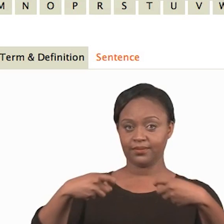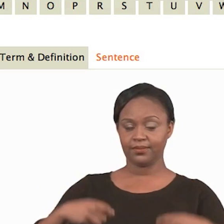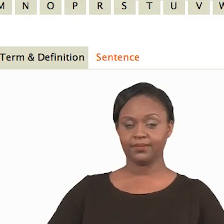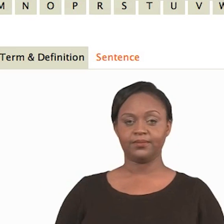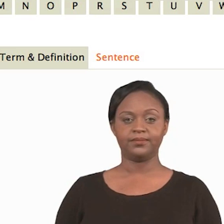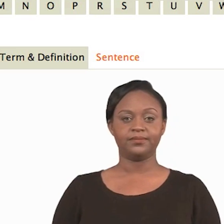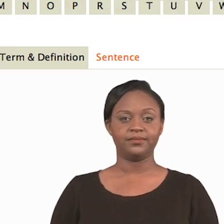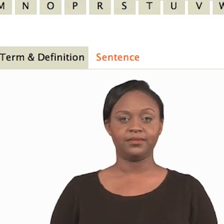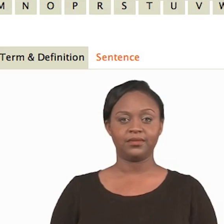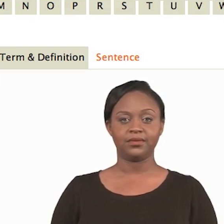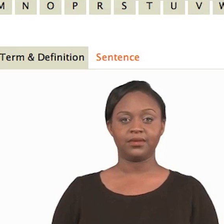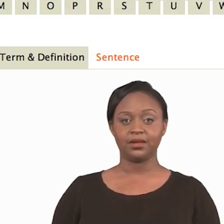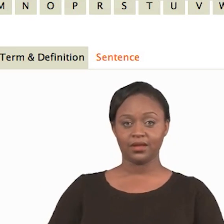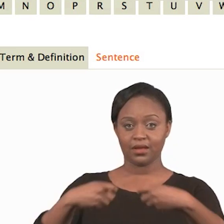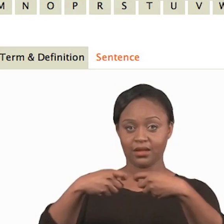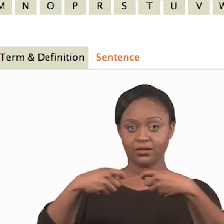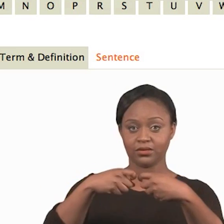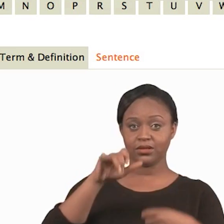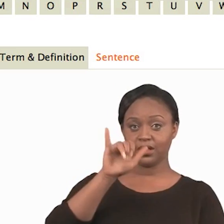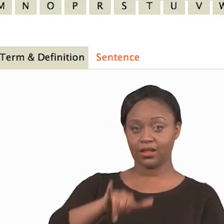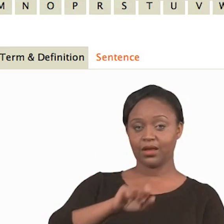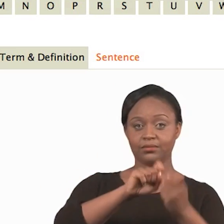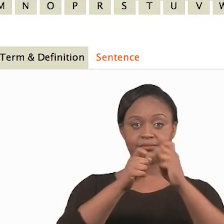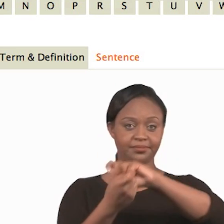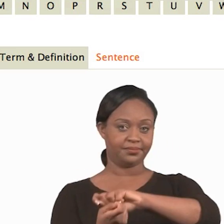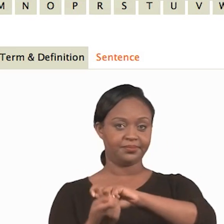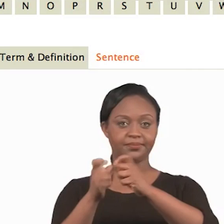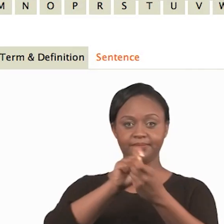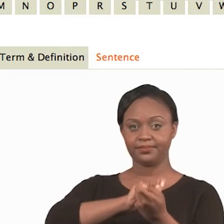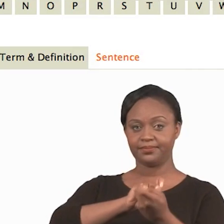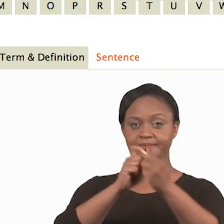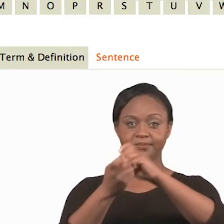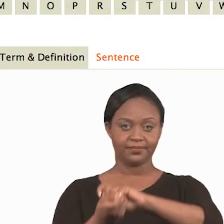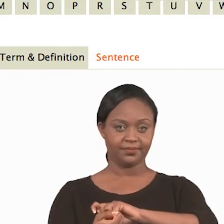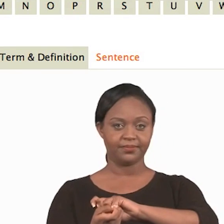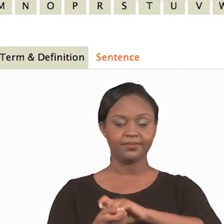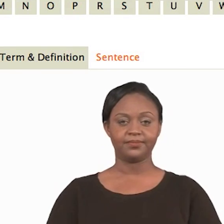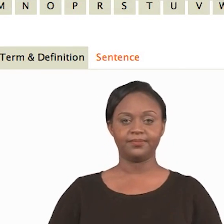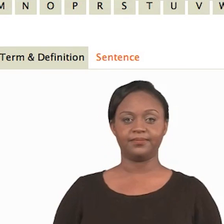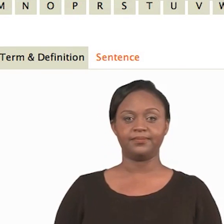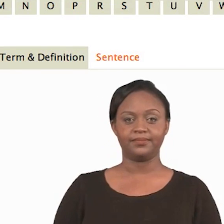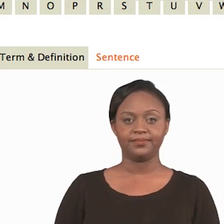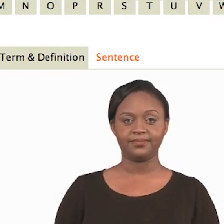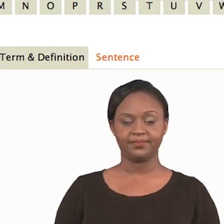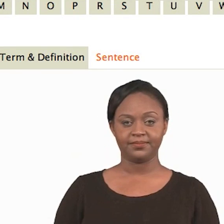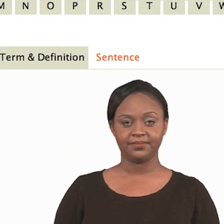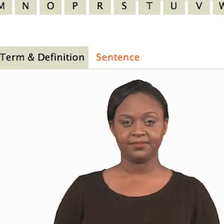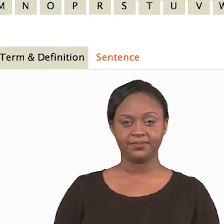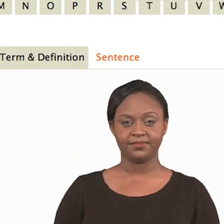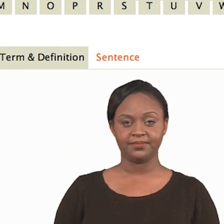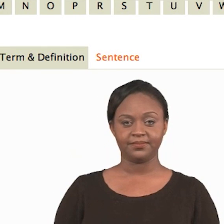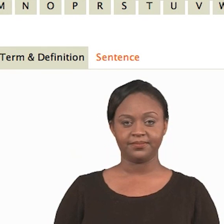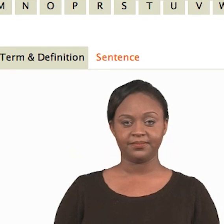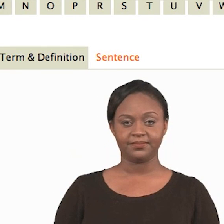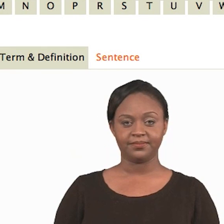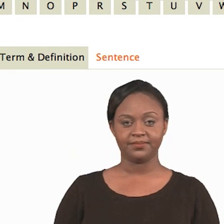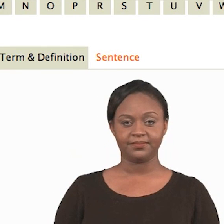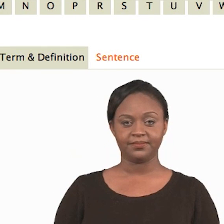is a video of a person signing that term with American Sign Language and then also giving you the definition of that term.